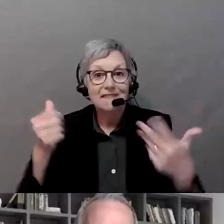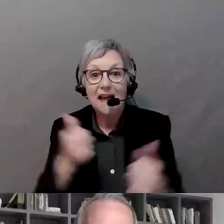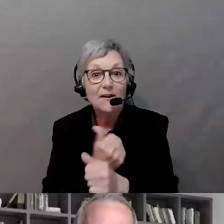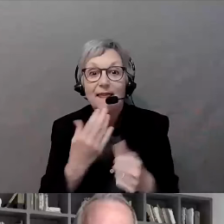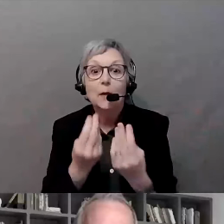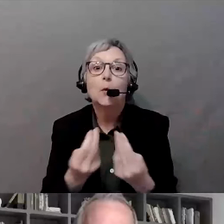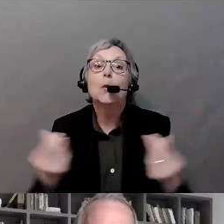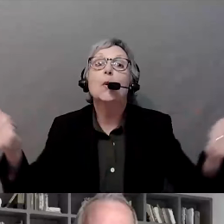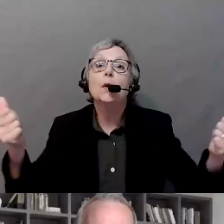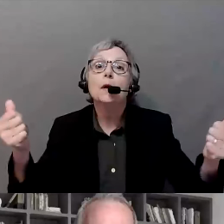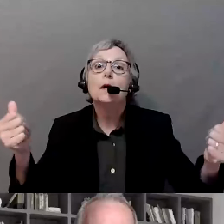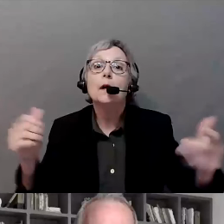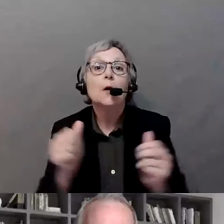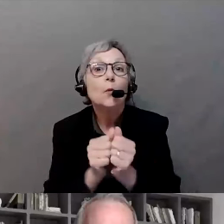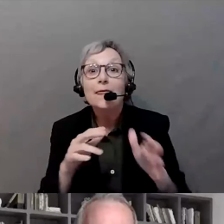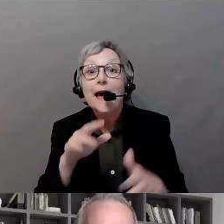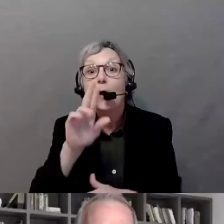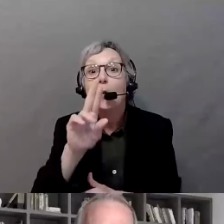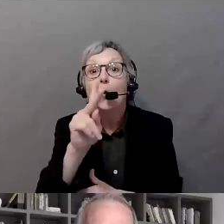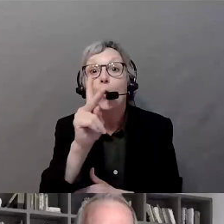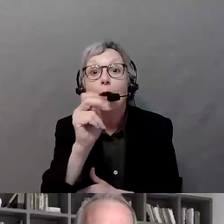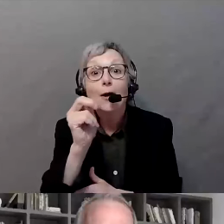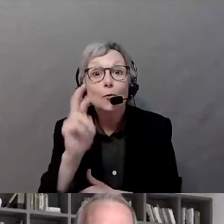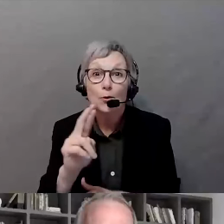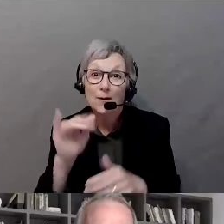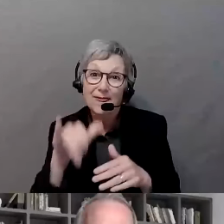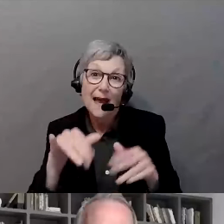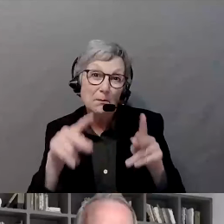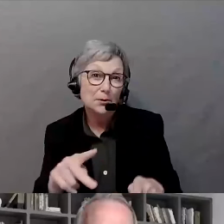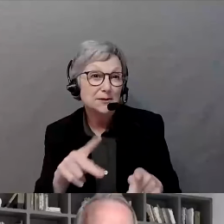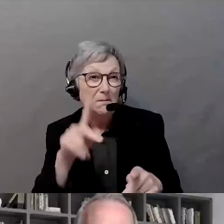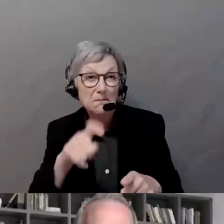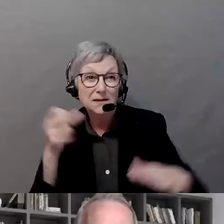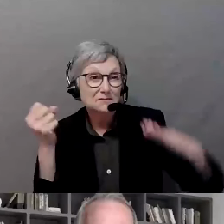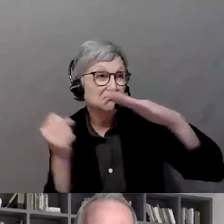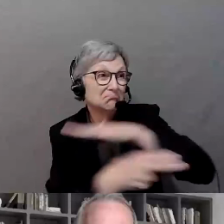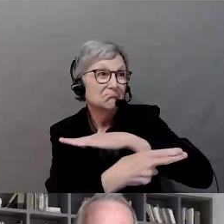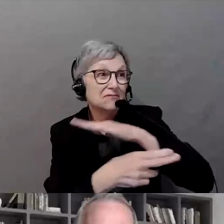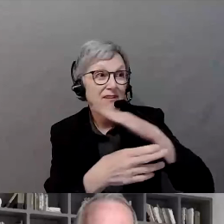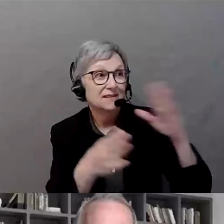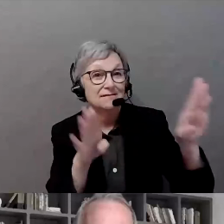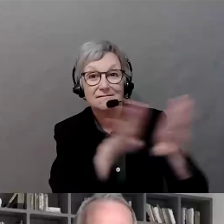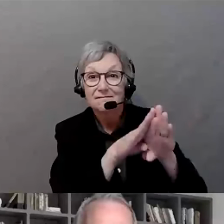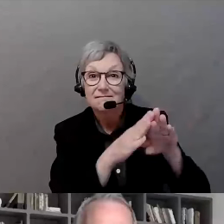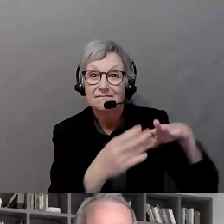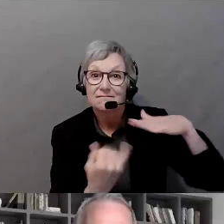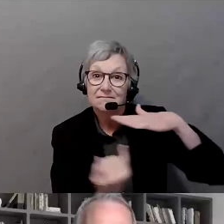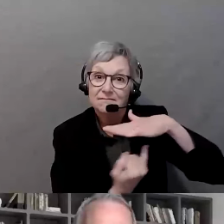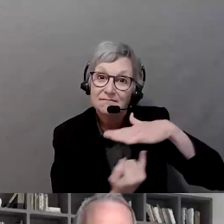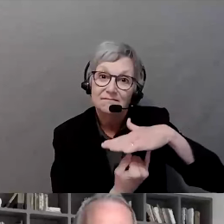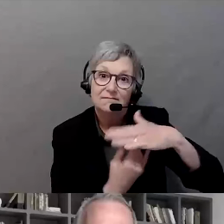UP IN SECLUSION AND RESTRAINT. WE HAVE TO KEEP DRIVING TOWARD